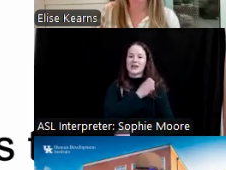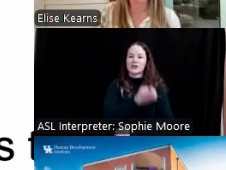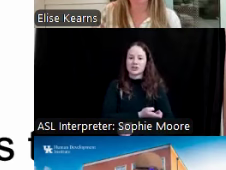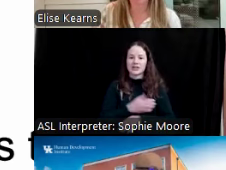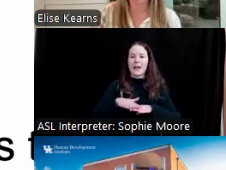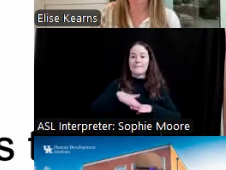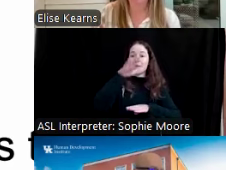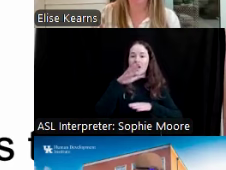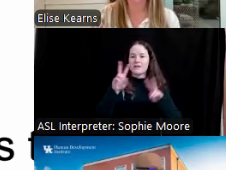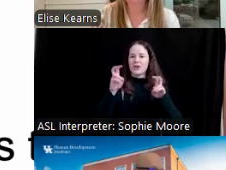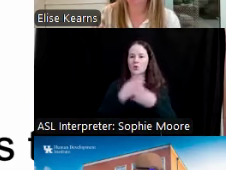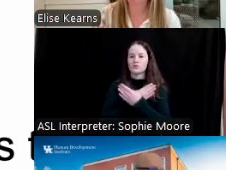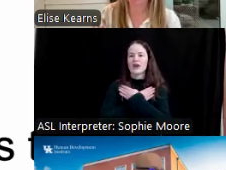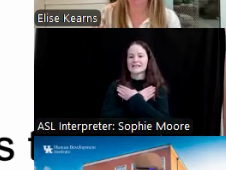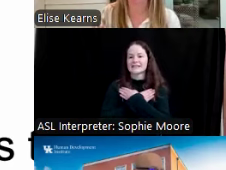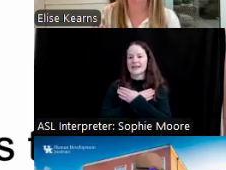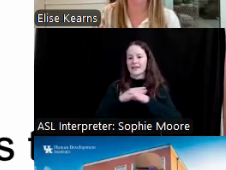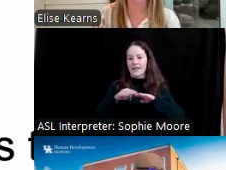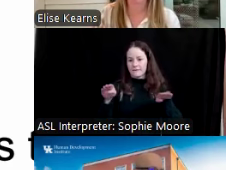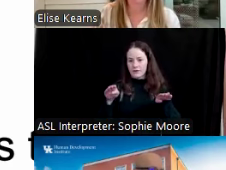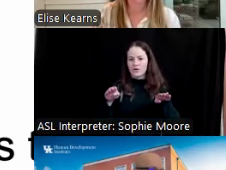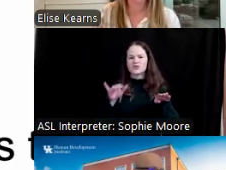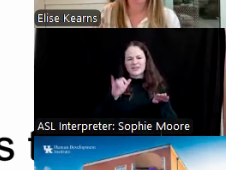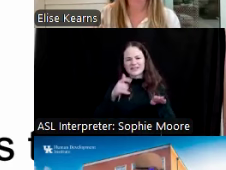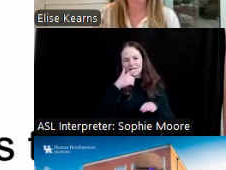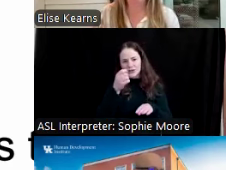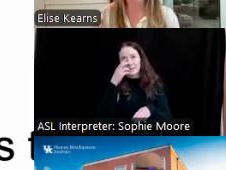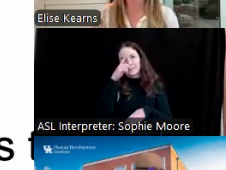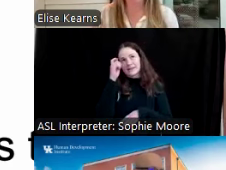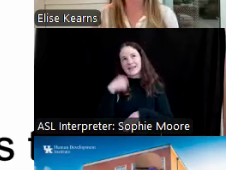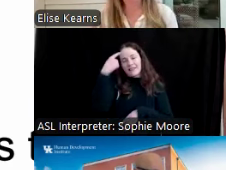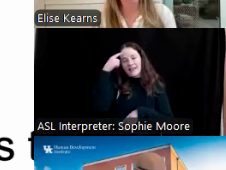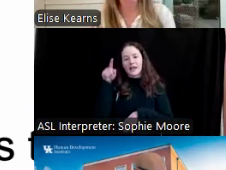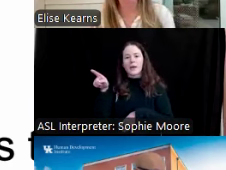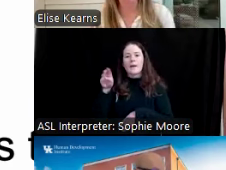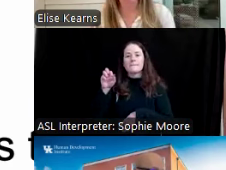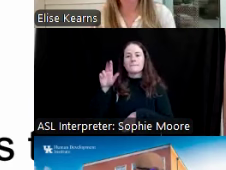because I think Morgan shared that really avoiding being inactive also